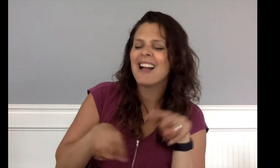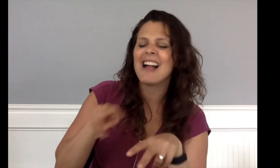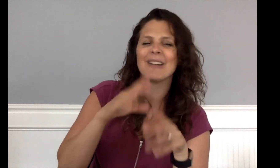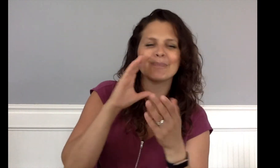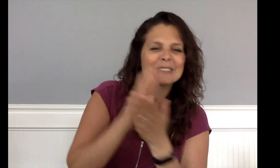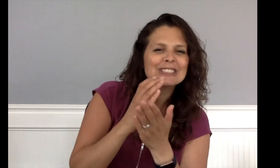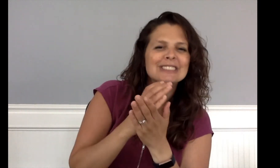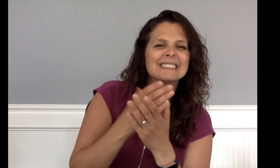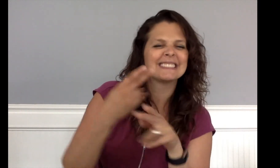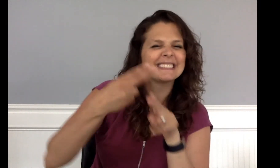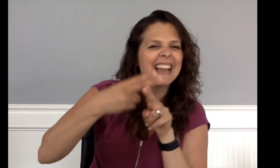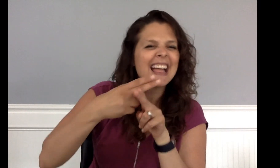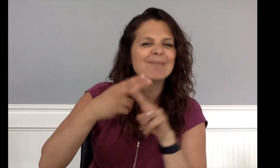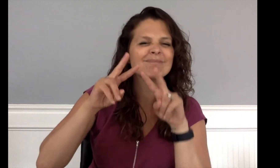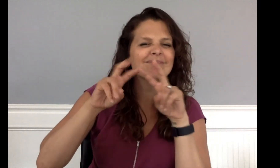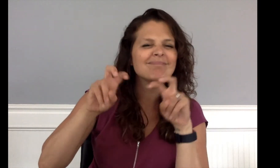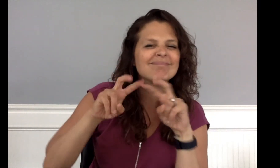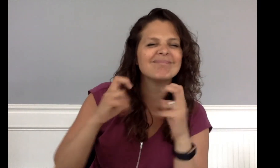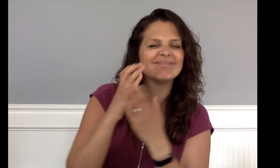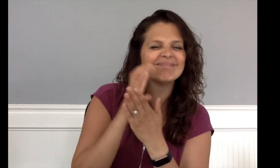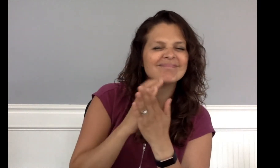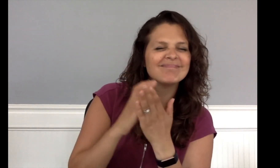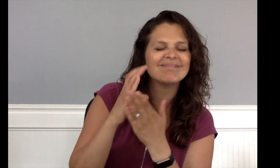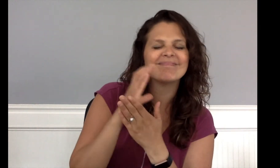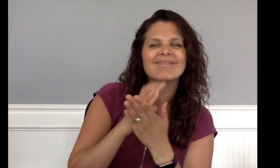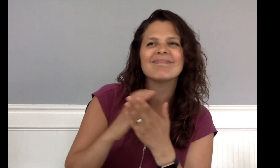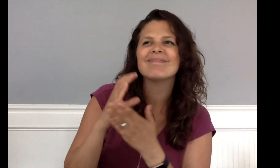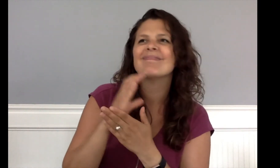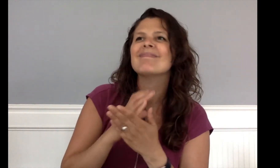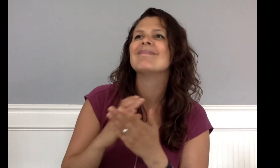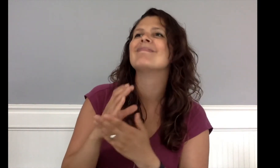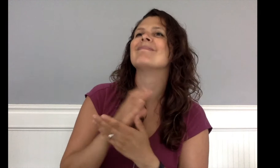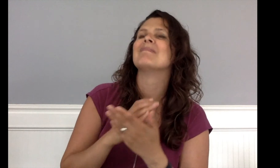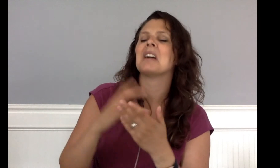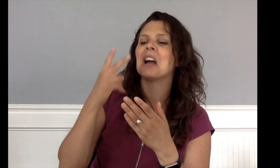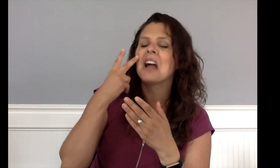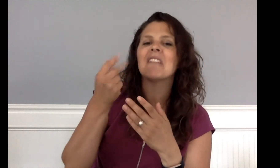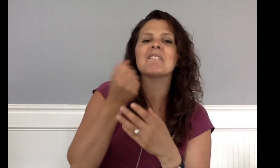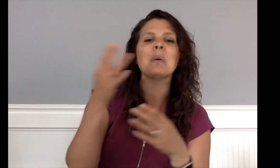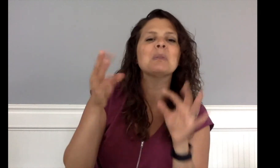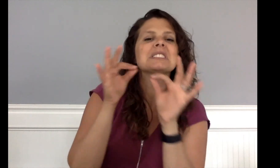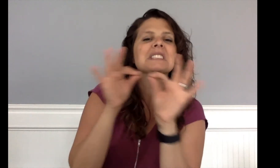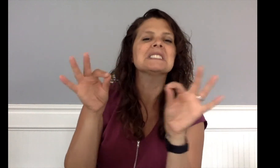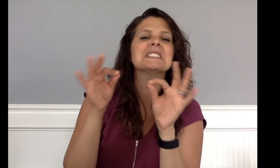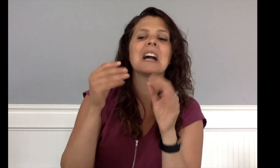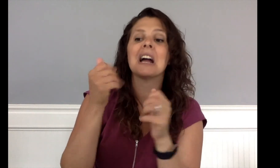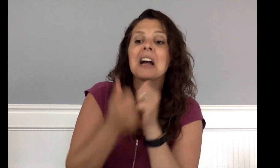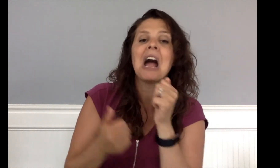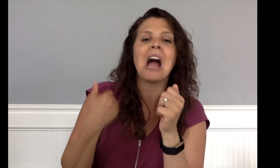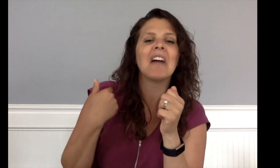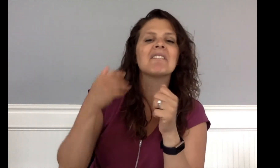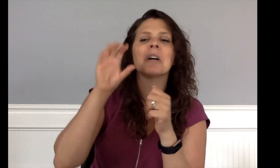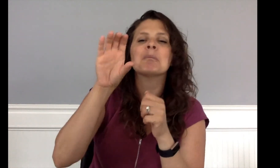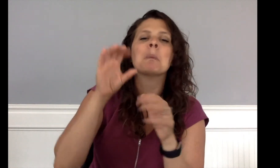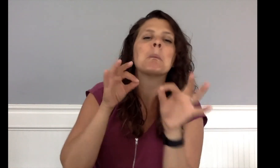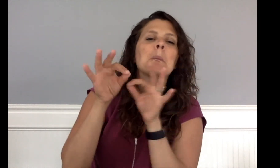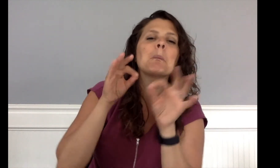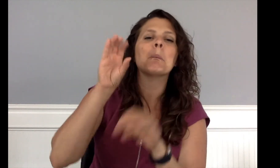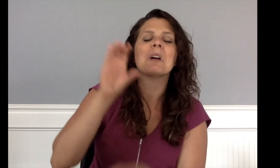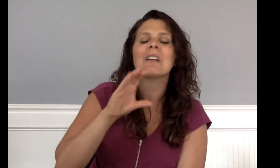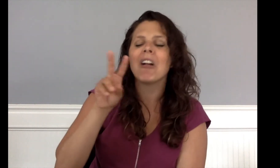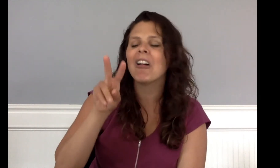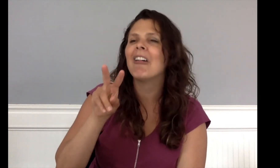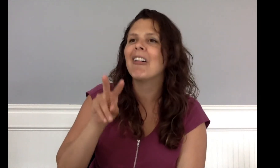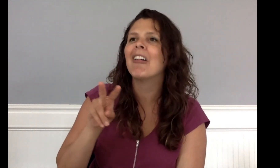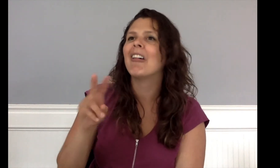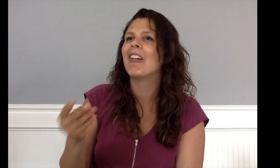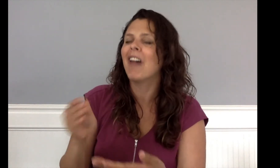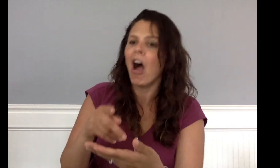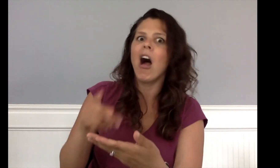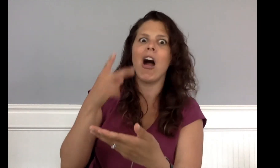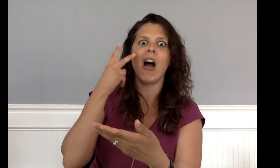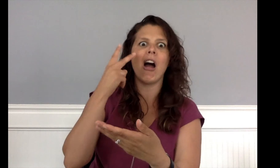name and picture. They read the few sentences below each one.